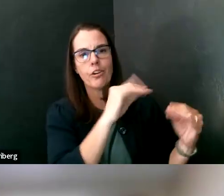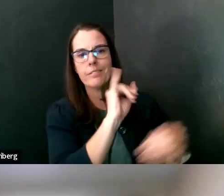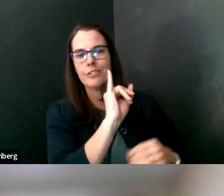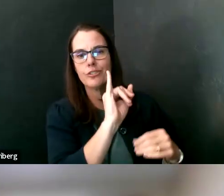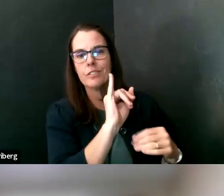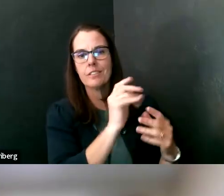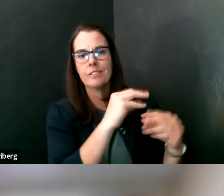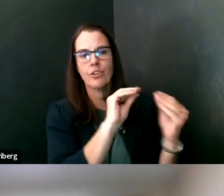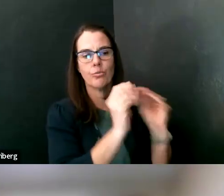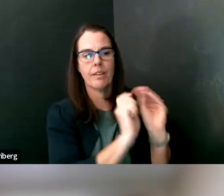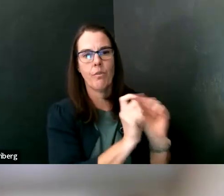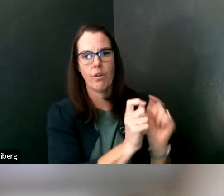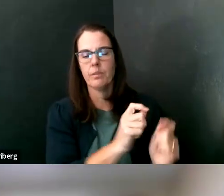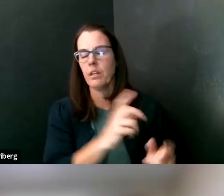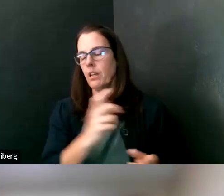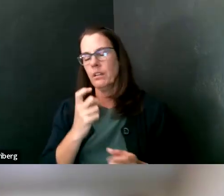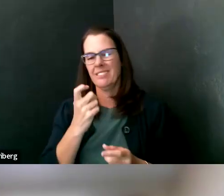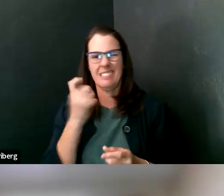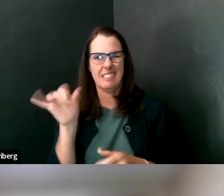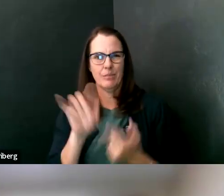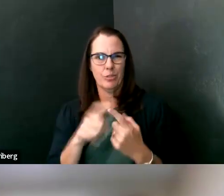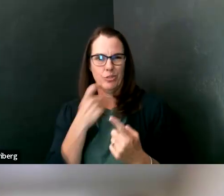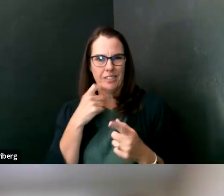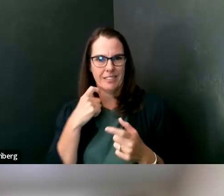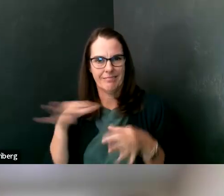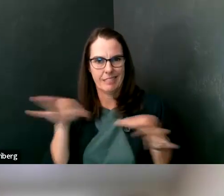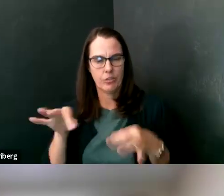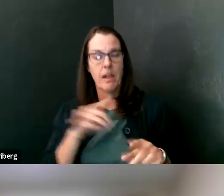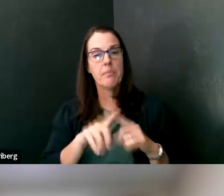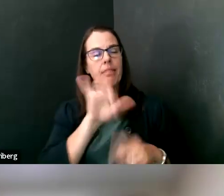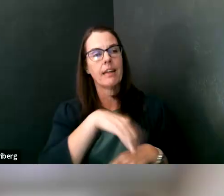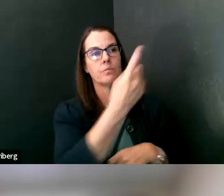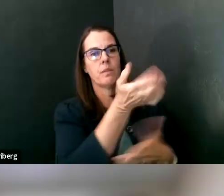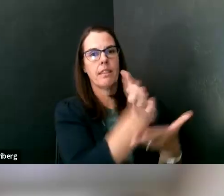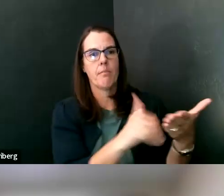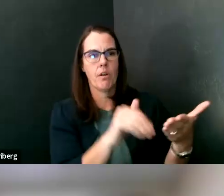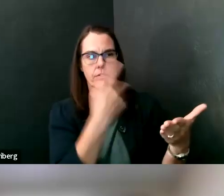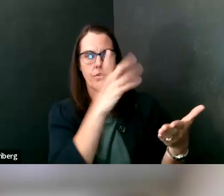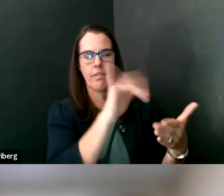to the one that Remy and I have just described and that is uh one of the components of that project.